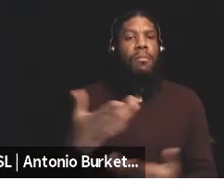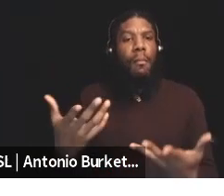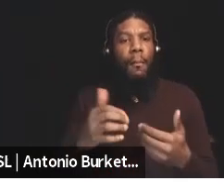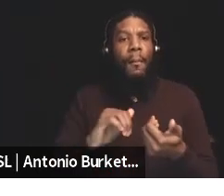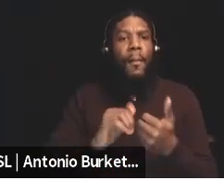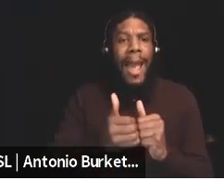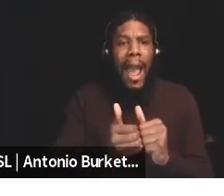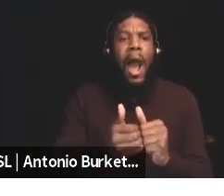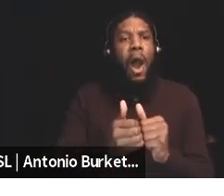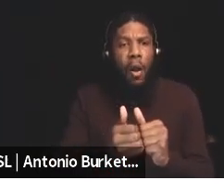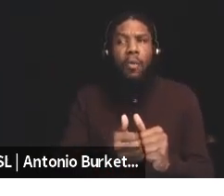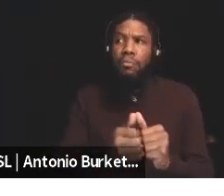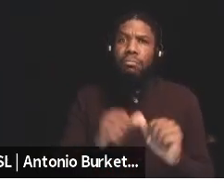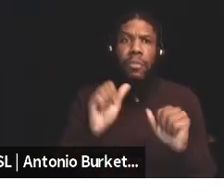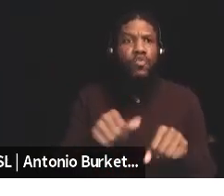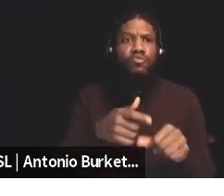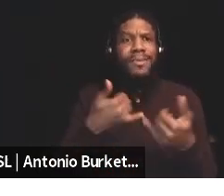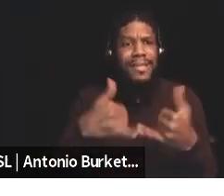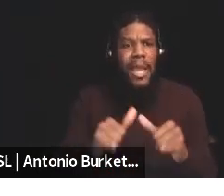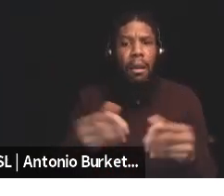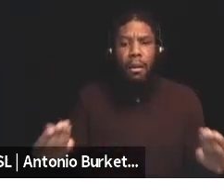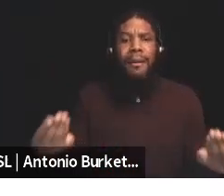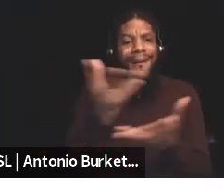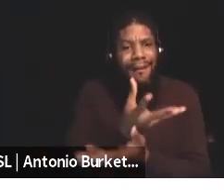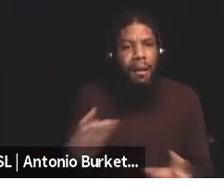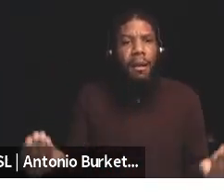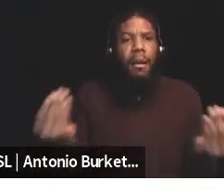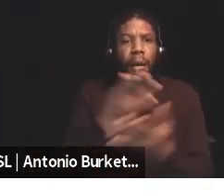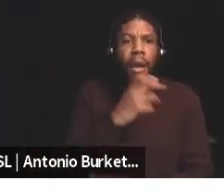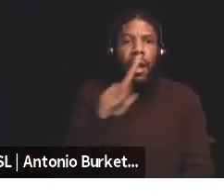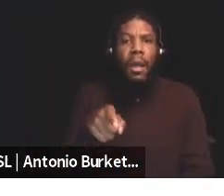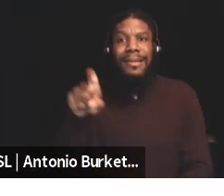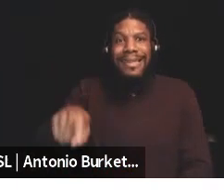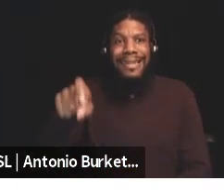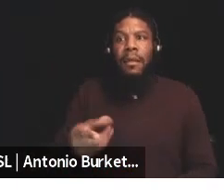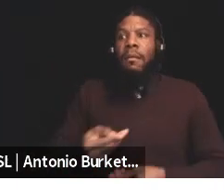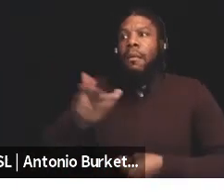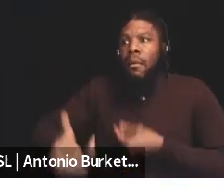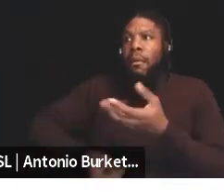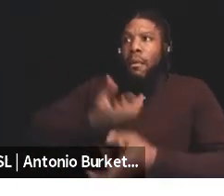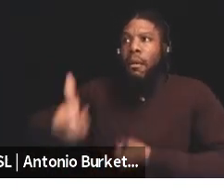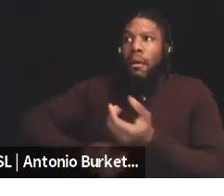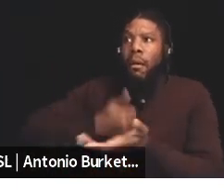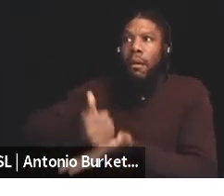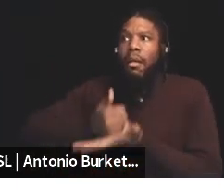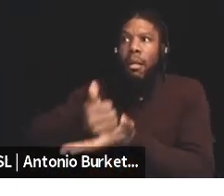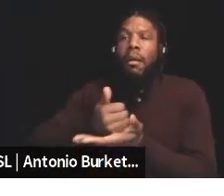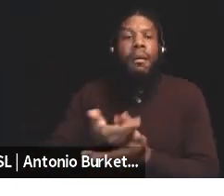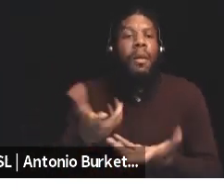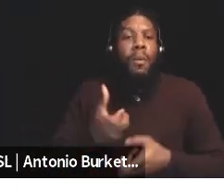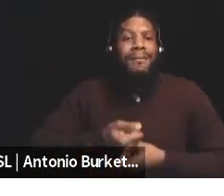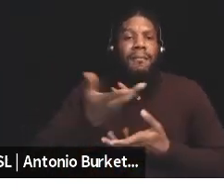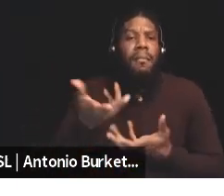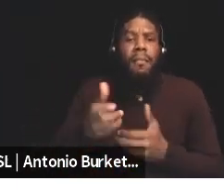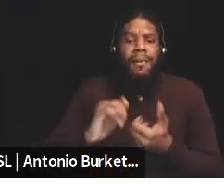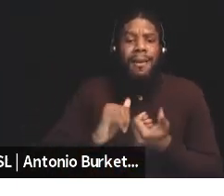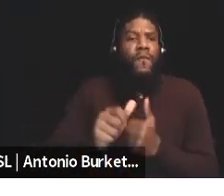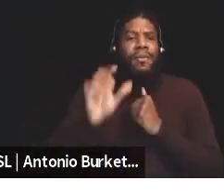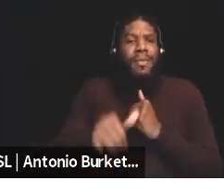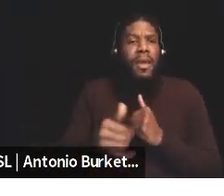there is an exchange to keep us from burning out? To keep us sustained?